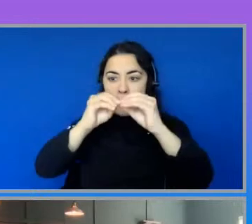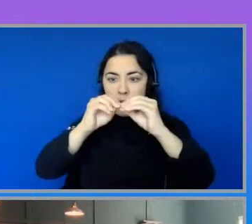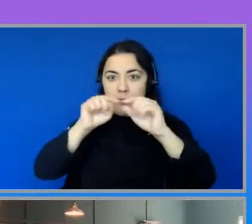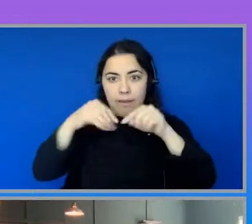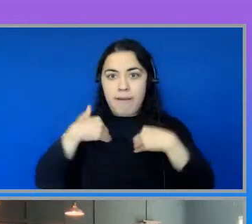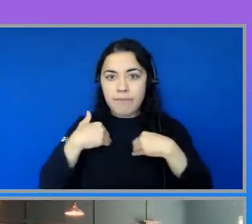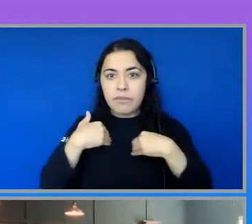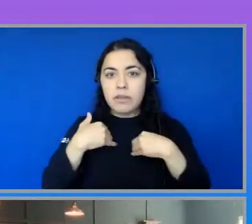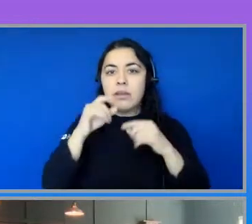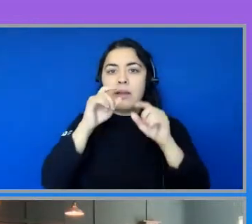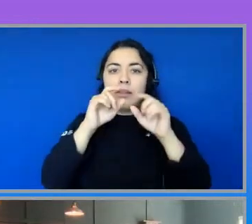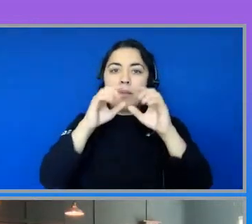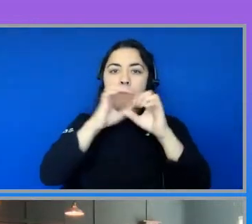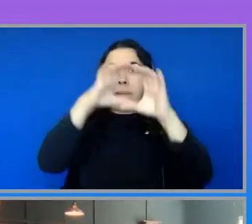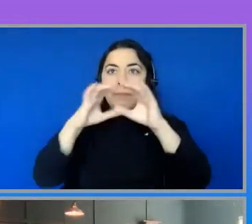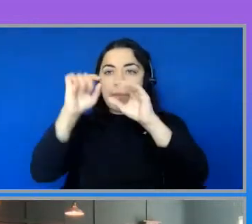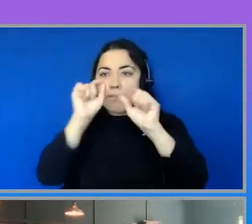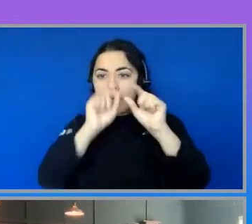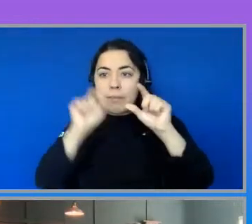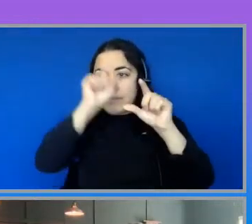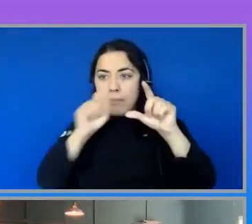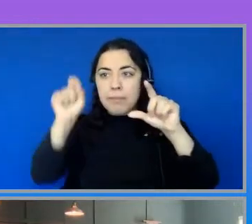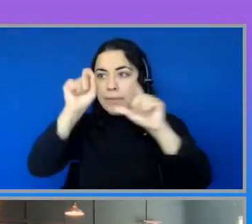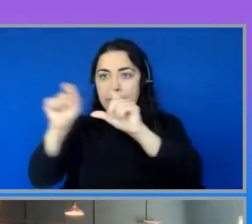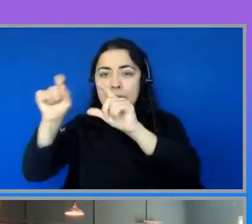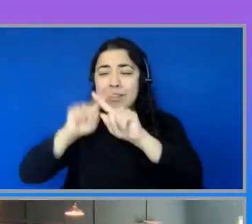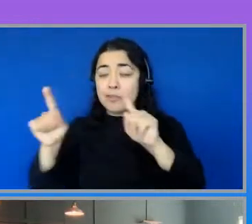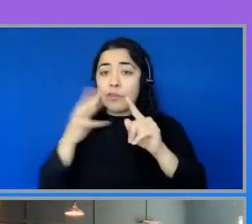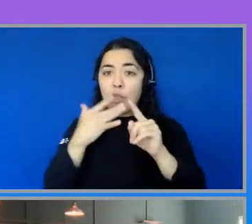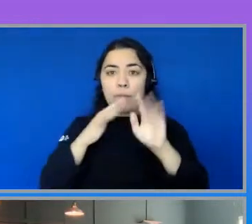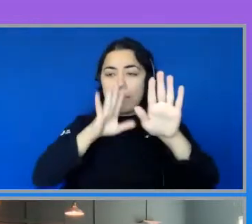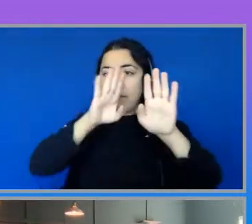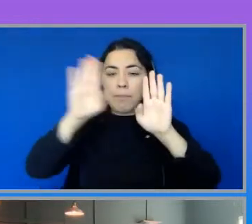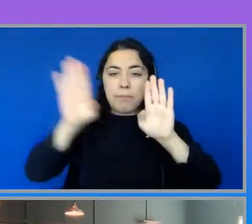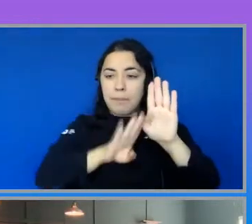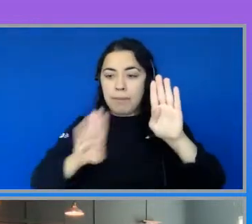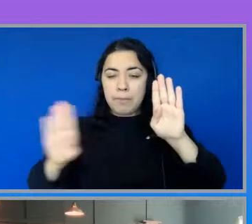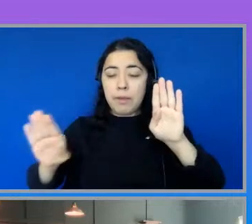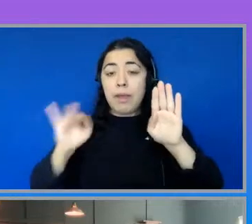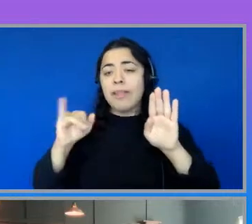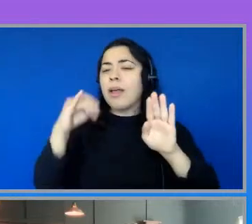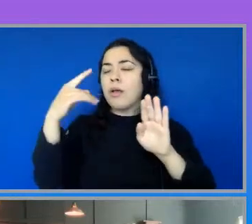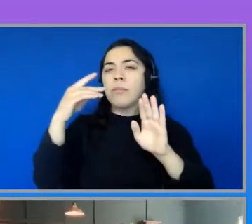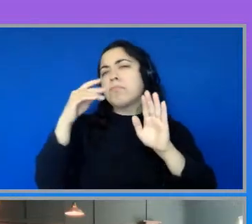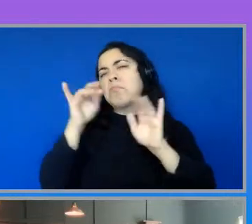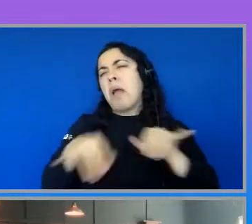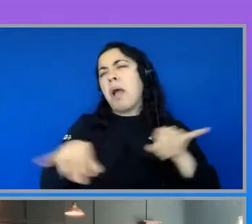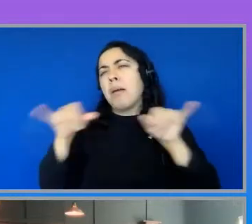sizes. The dots are all different colors. This is a common visualization to represent contrast issues and